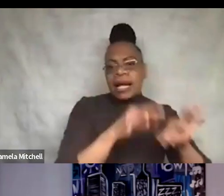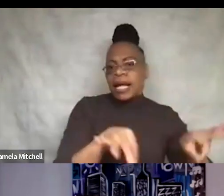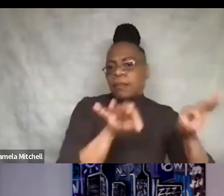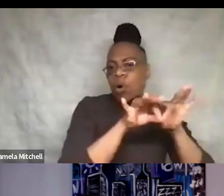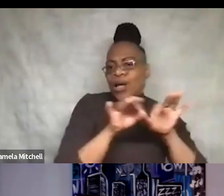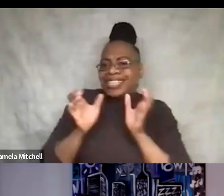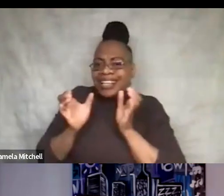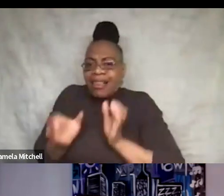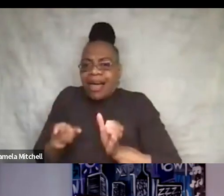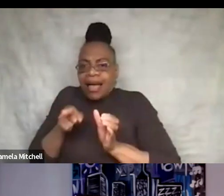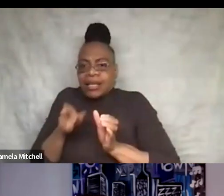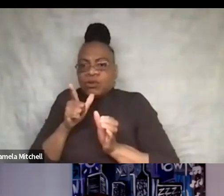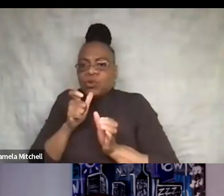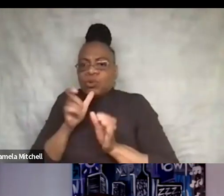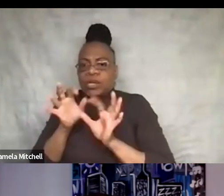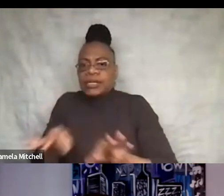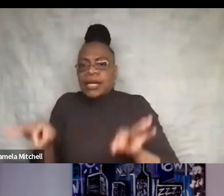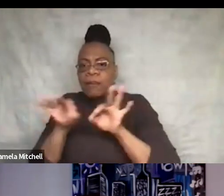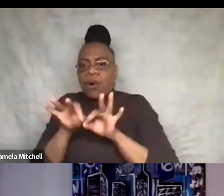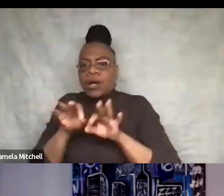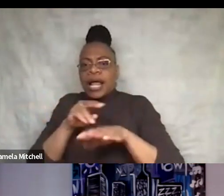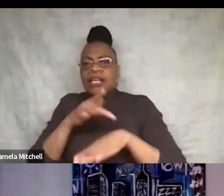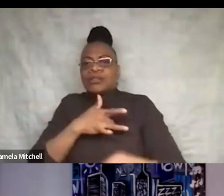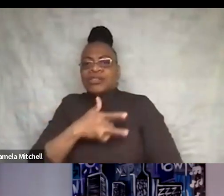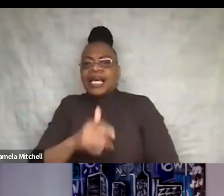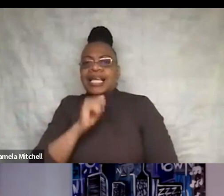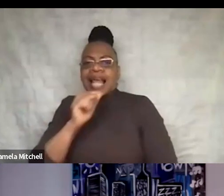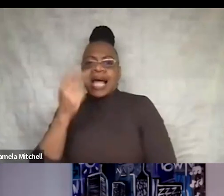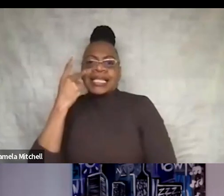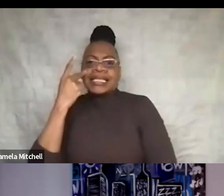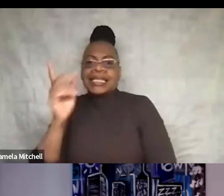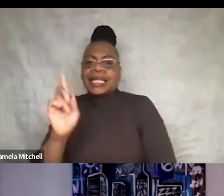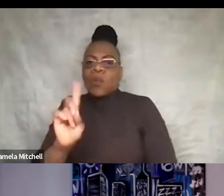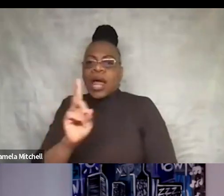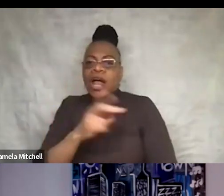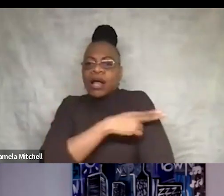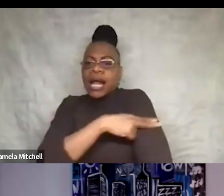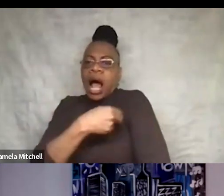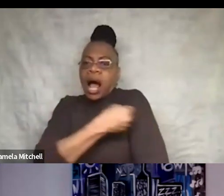And that's generally something that you wouldn't see, for example, in a hospital environment. That's a challenge, you know, to say,